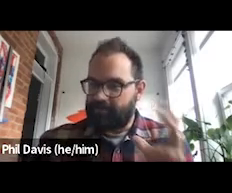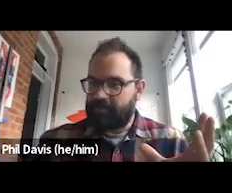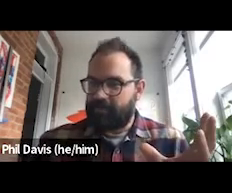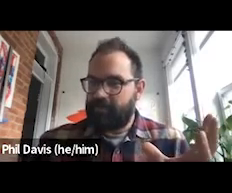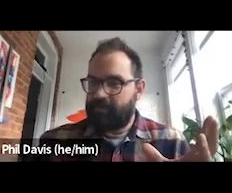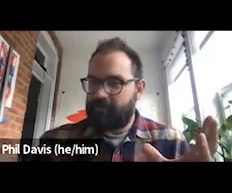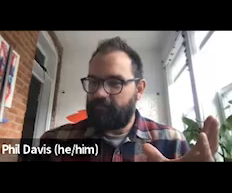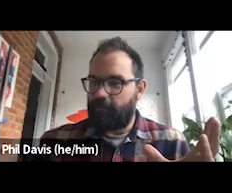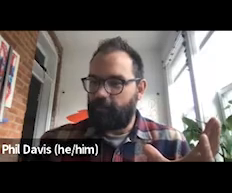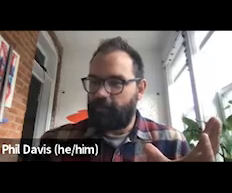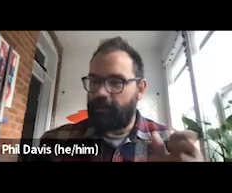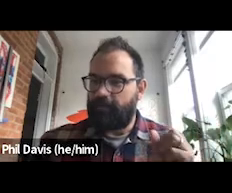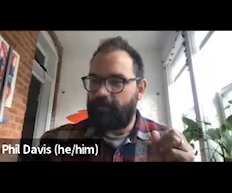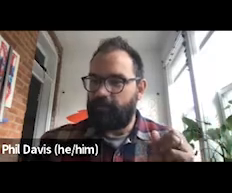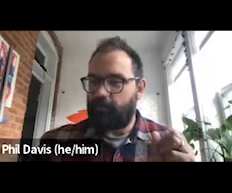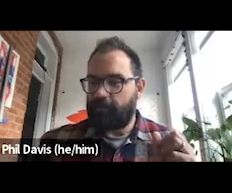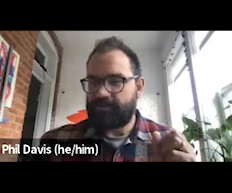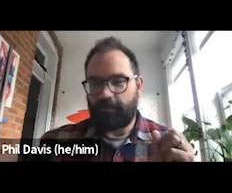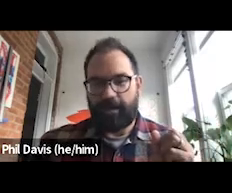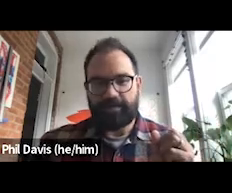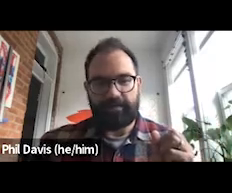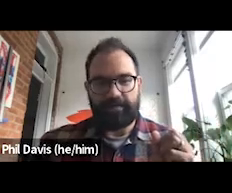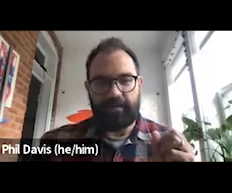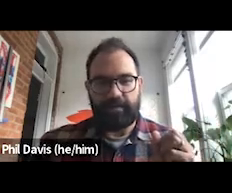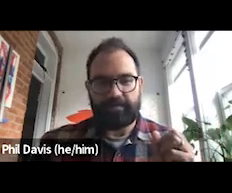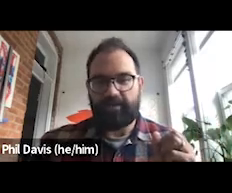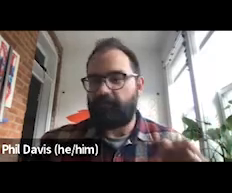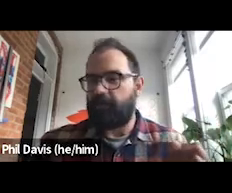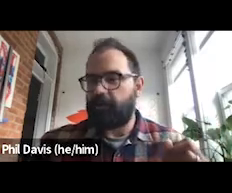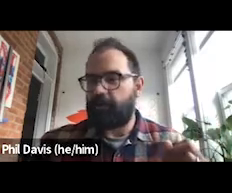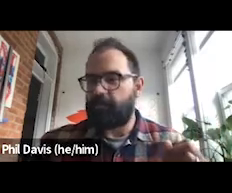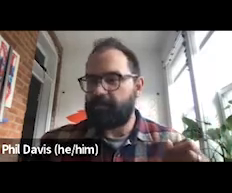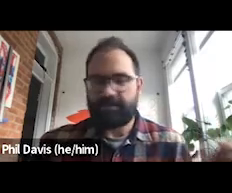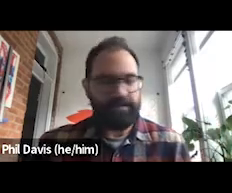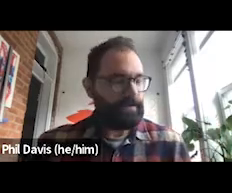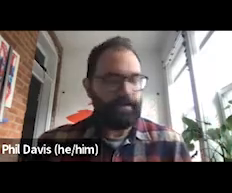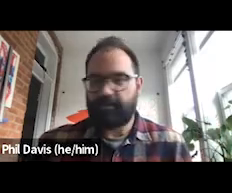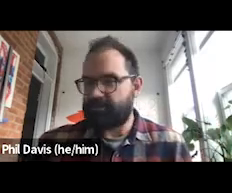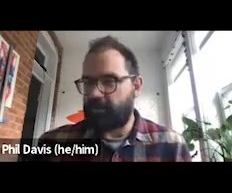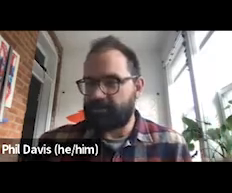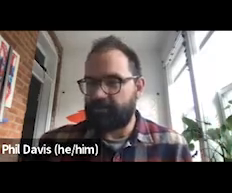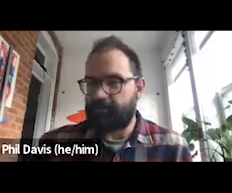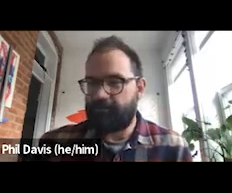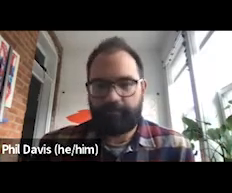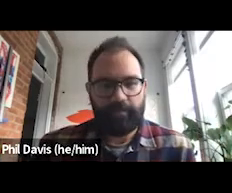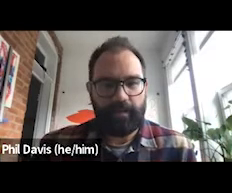films, give an award, and the awards were software companies we got to sponsor.